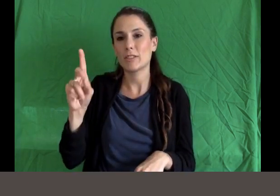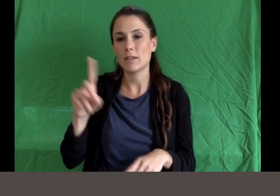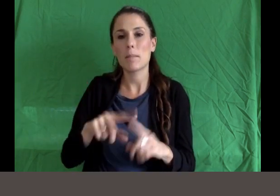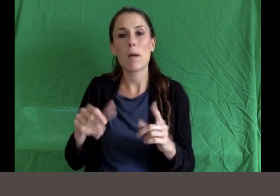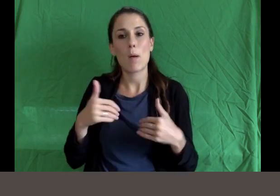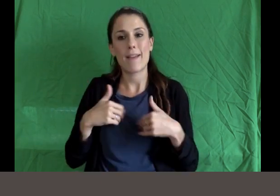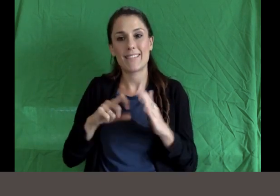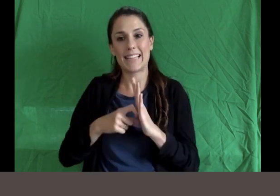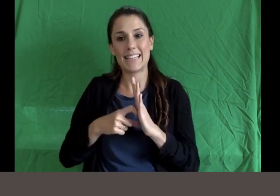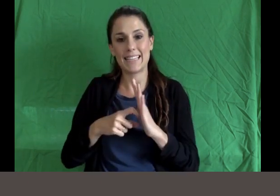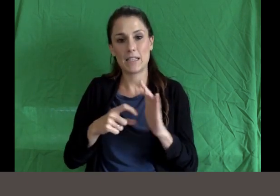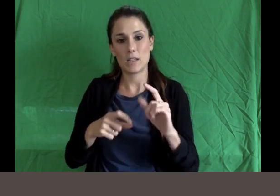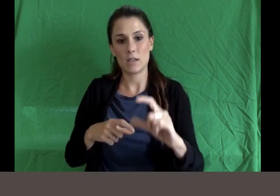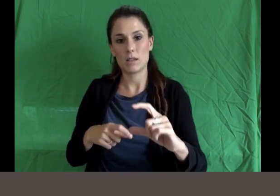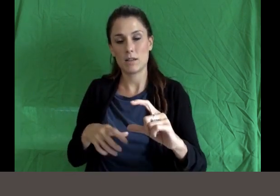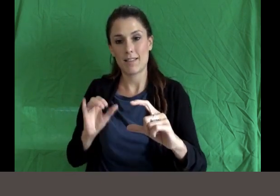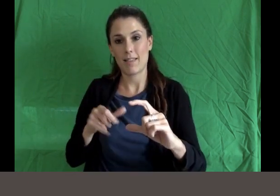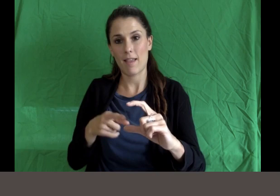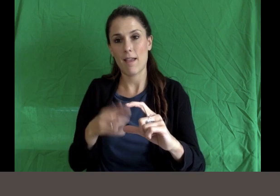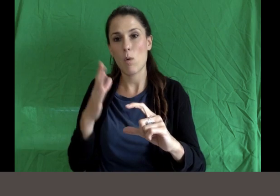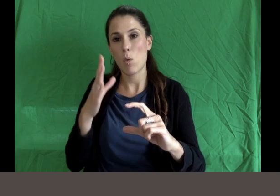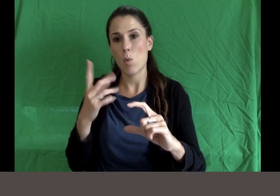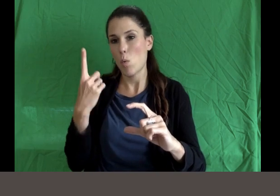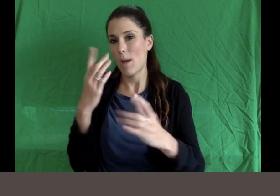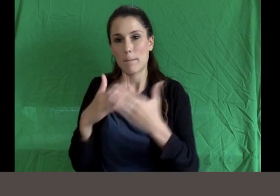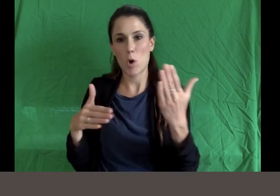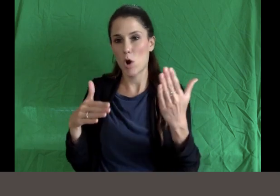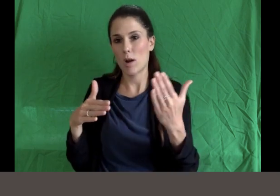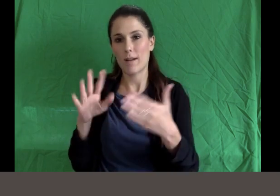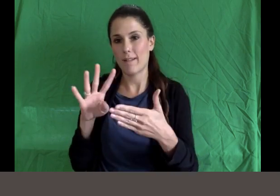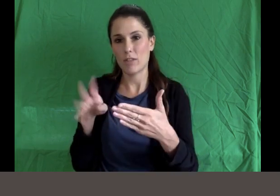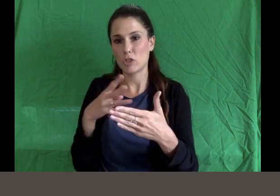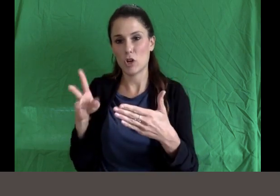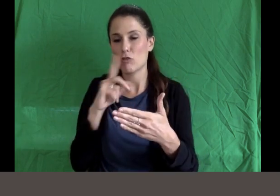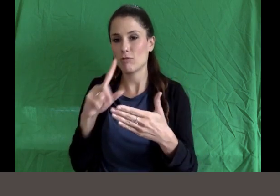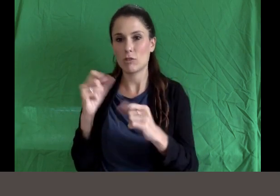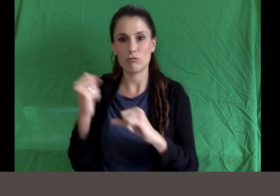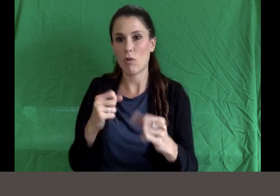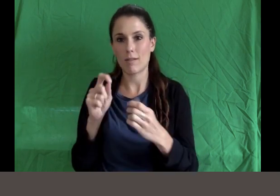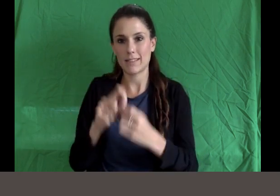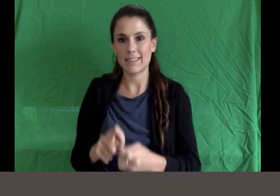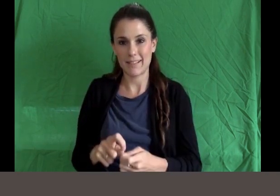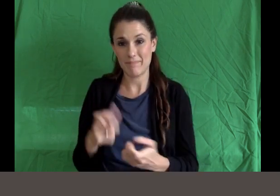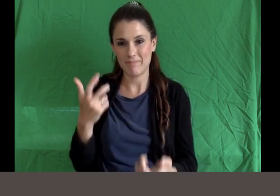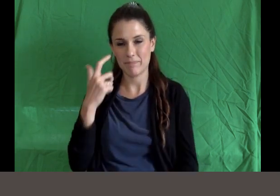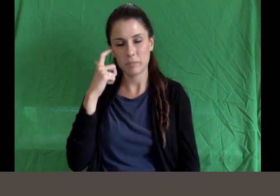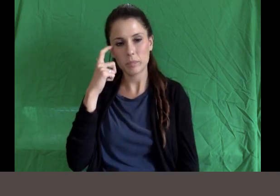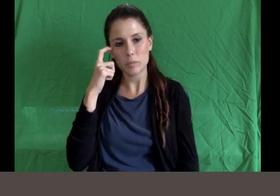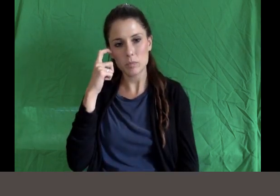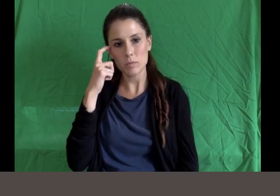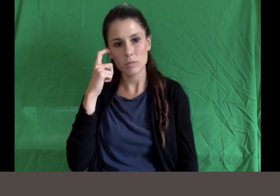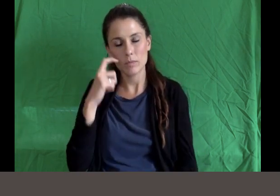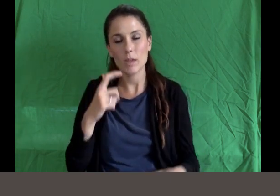chart we have extremely annotated data meaning that we have all of our precipitation